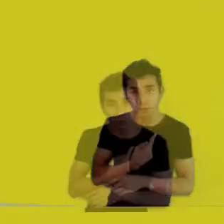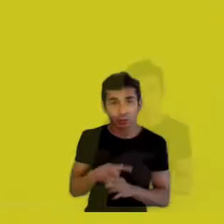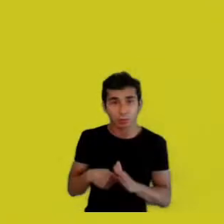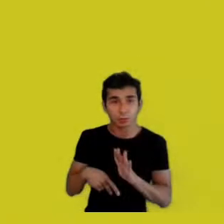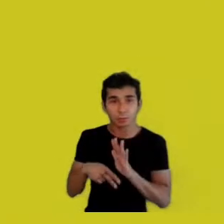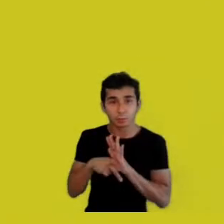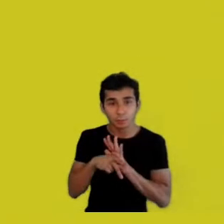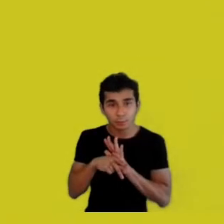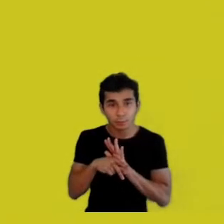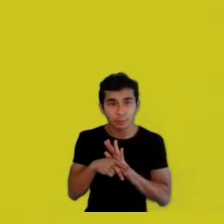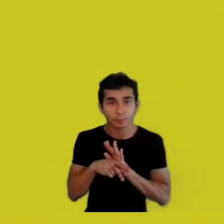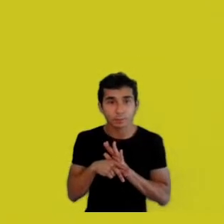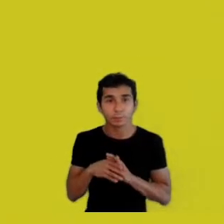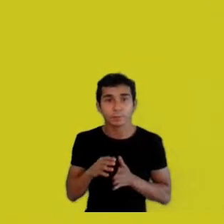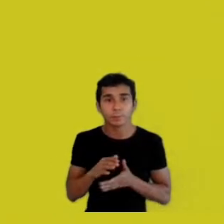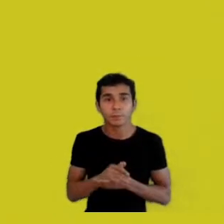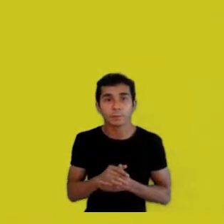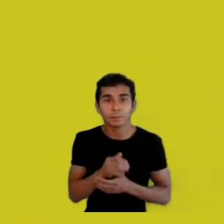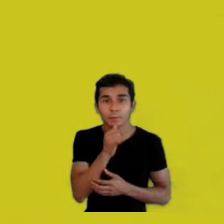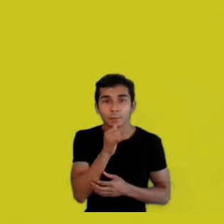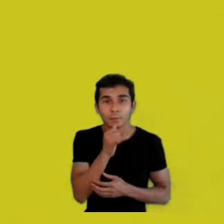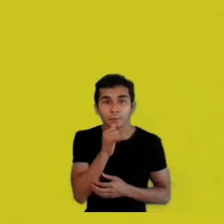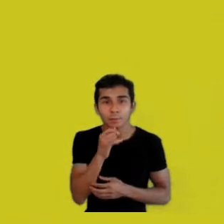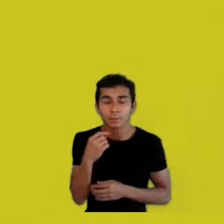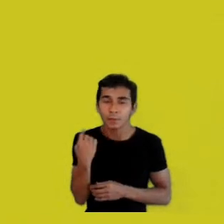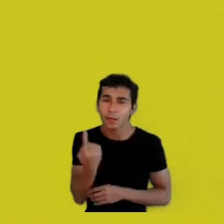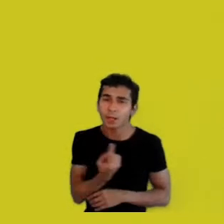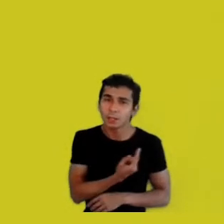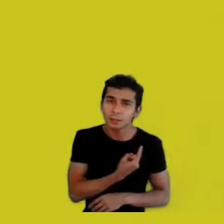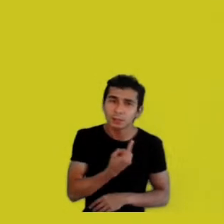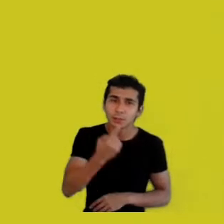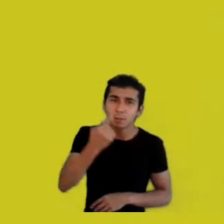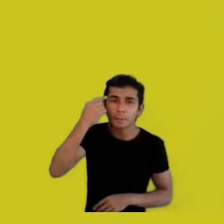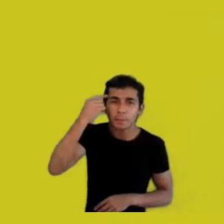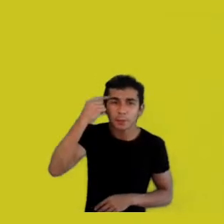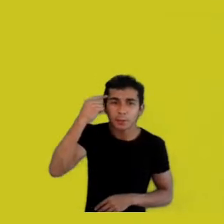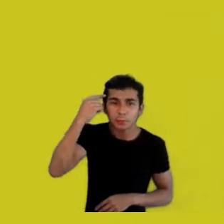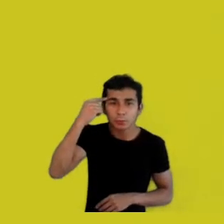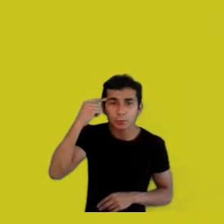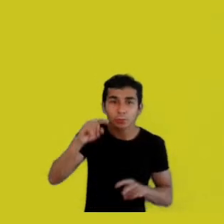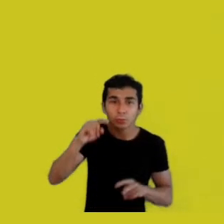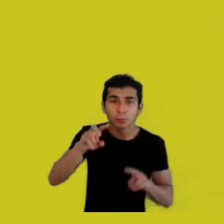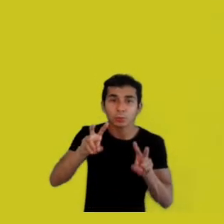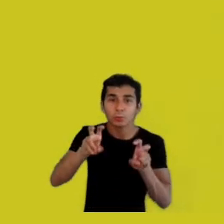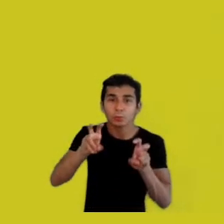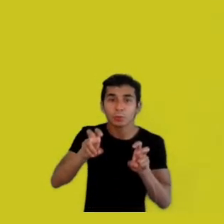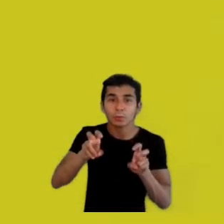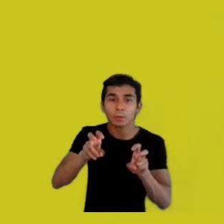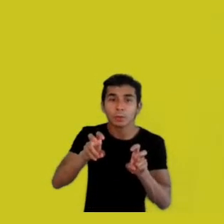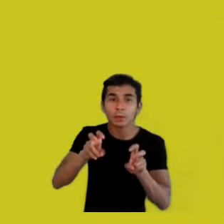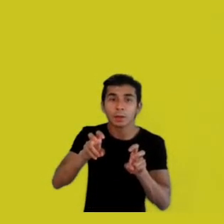It took me many years to understand the subtlety of their answer